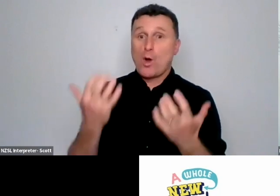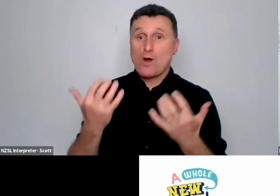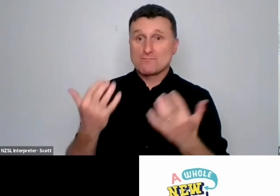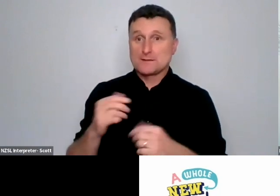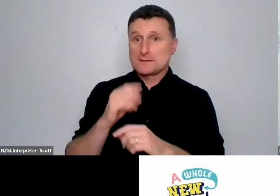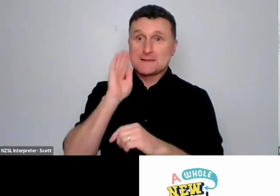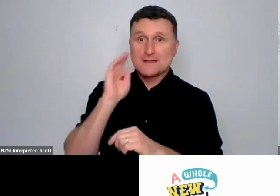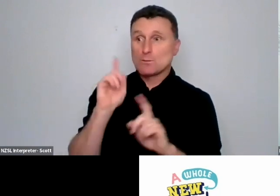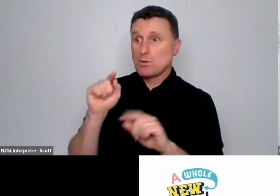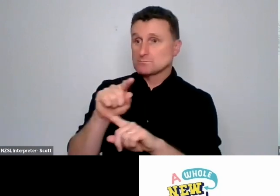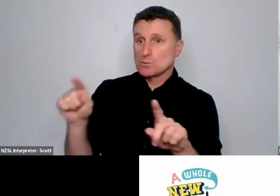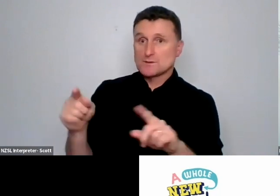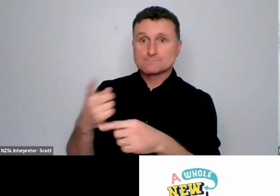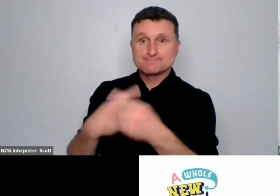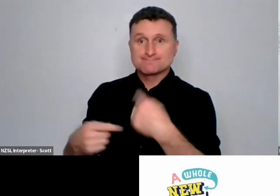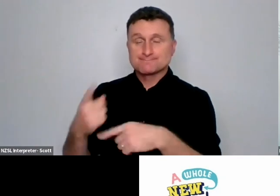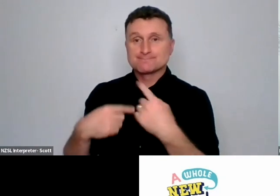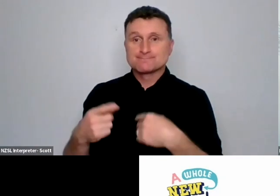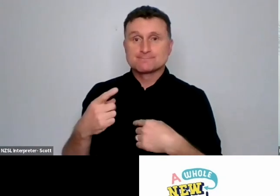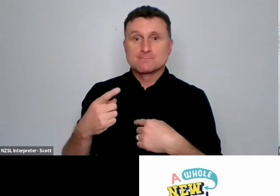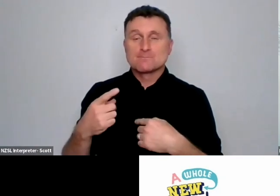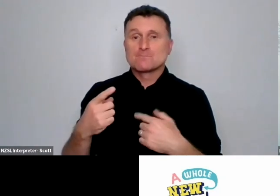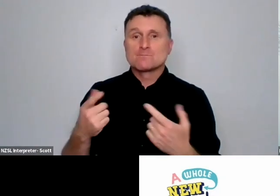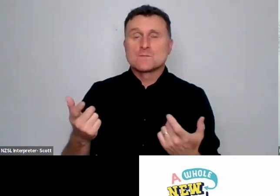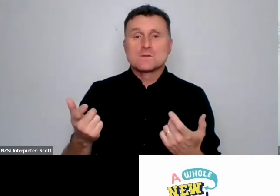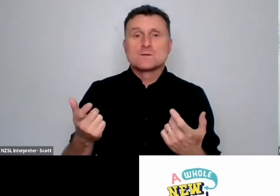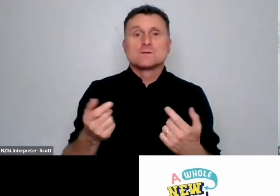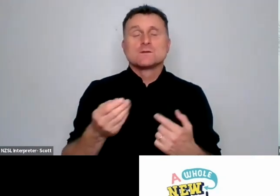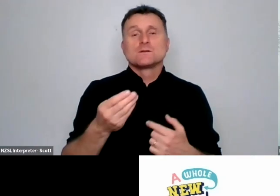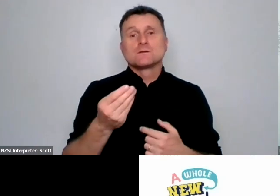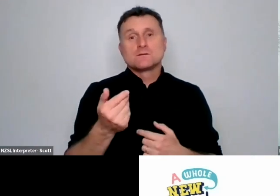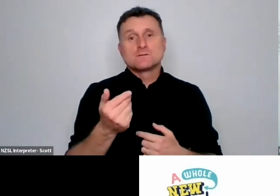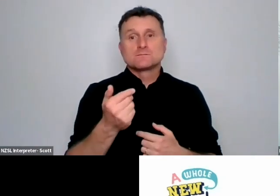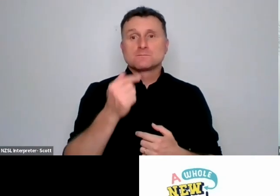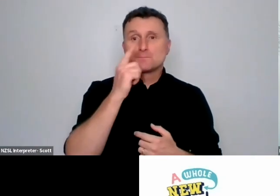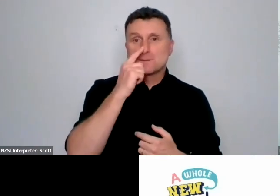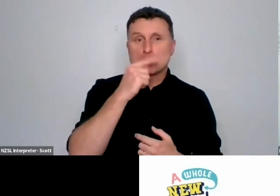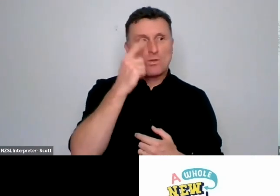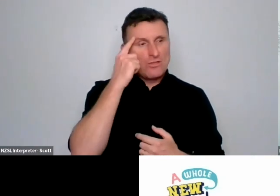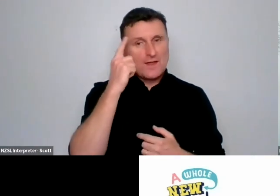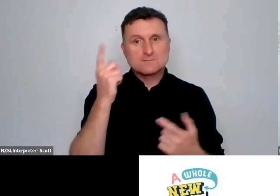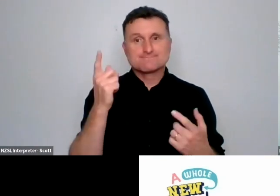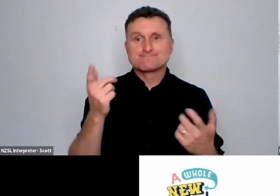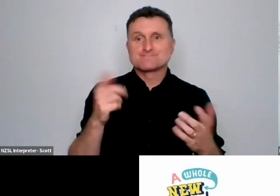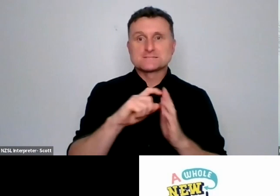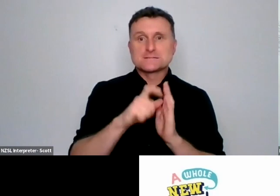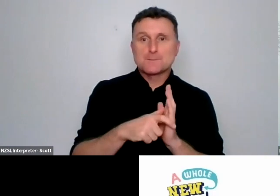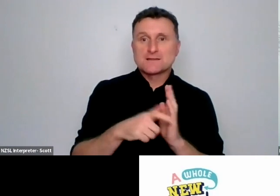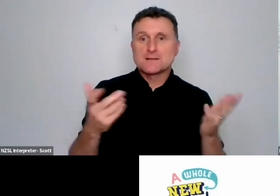point of view, it doesn’t really matter where your impairment experience comes from, that doesn’t